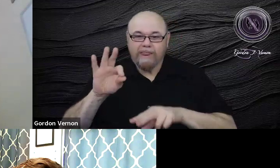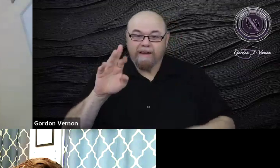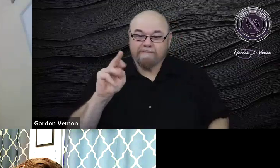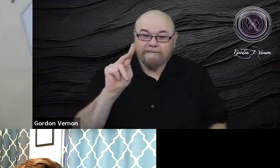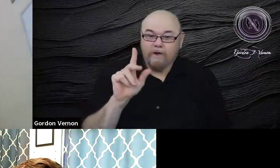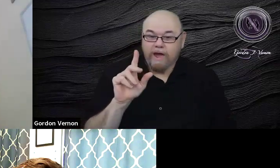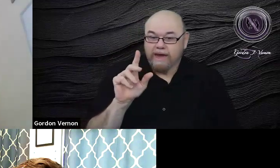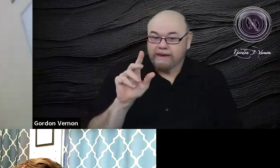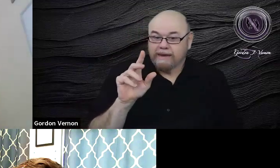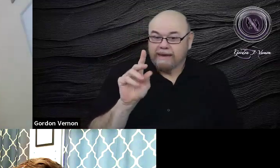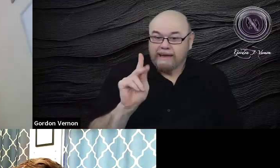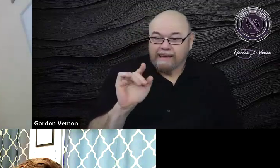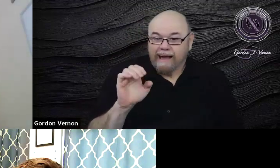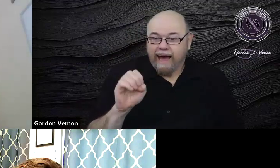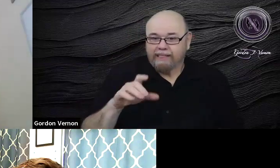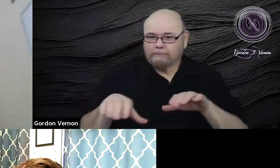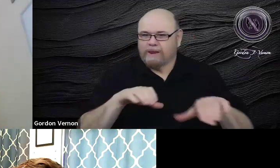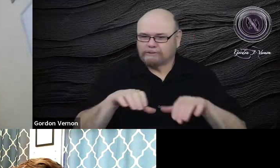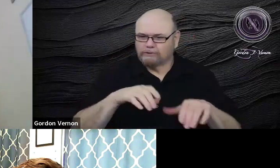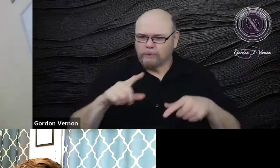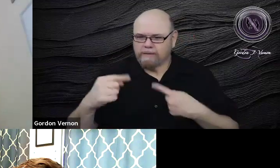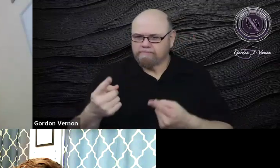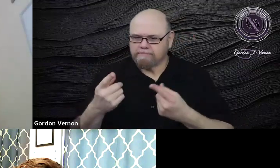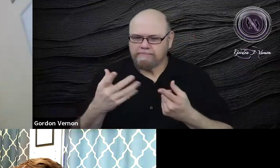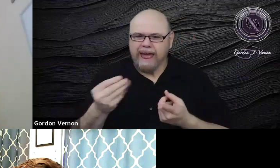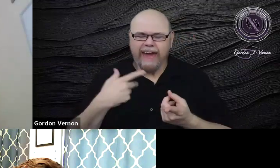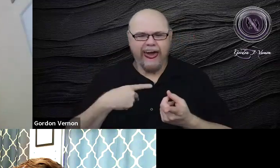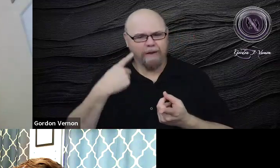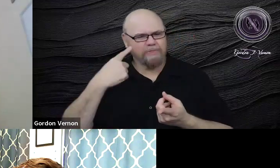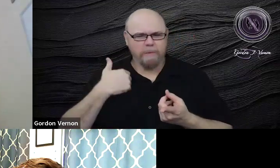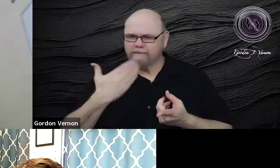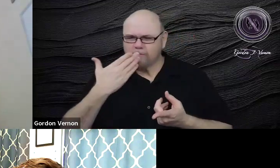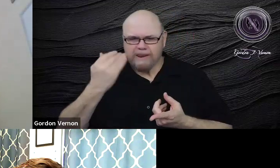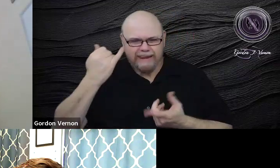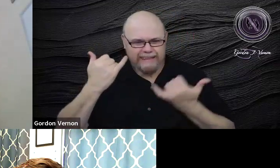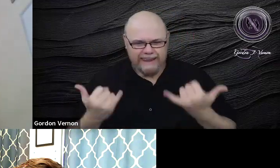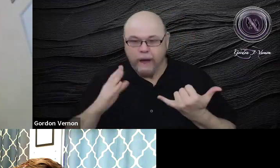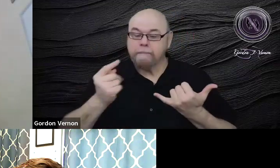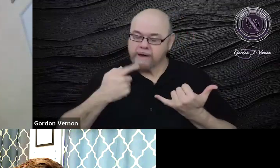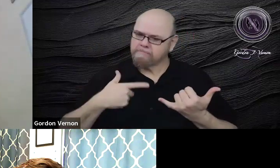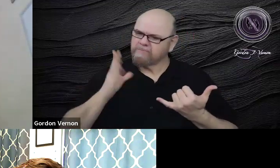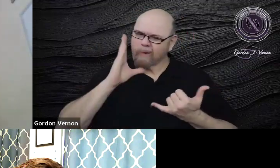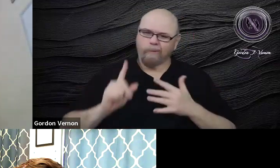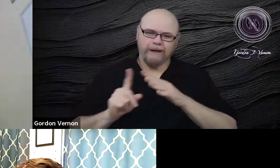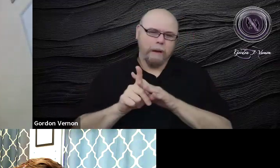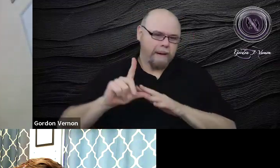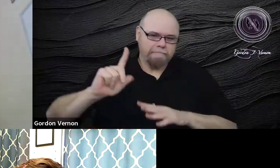OK. We have another question from an anonymous attendee who says, "Thank you for your amazing talk.